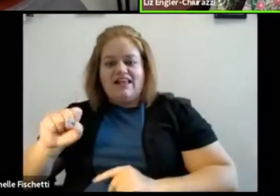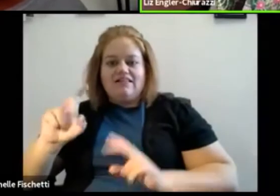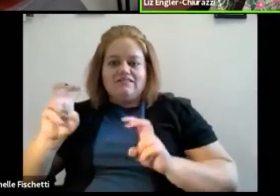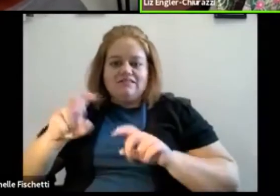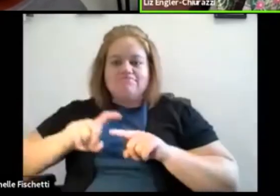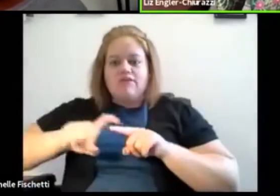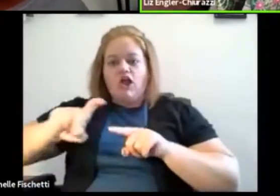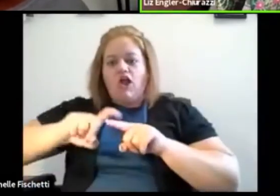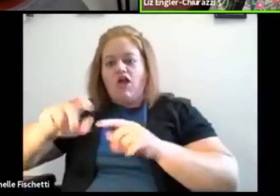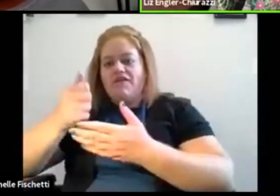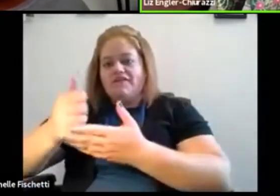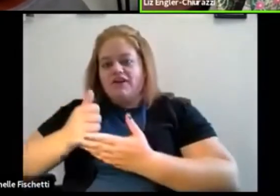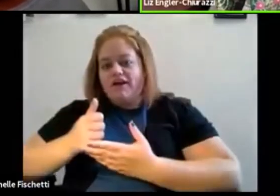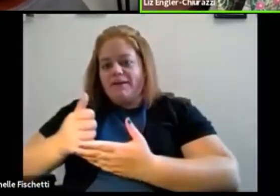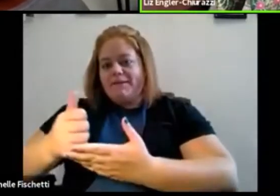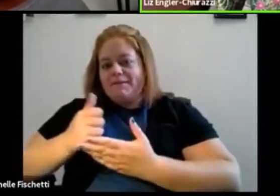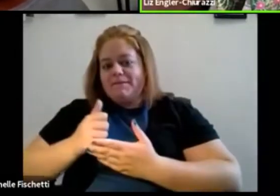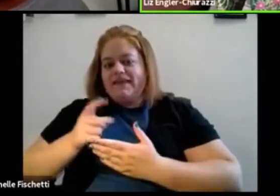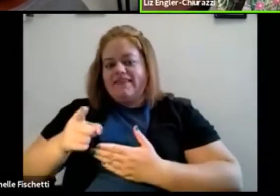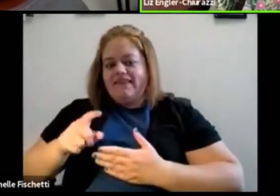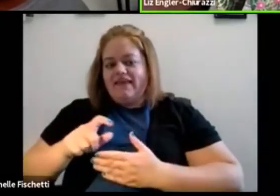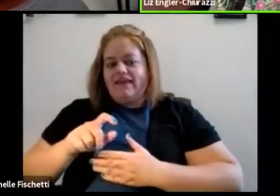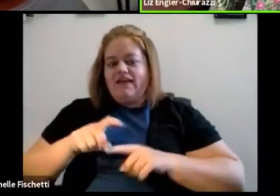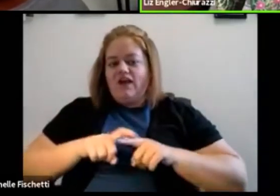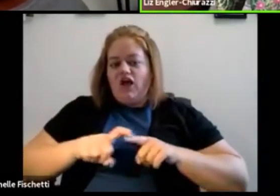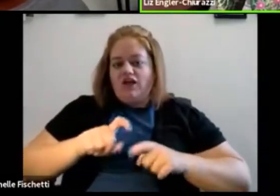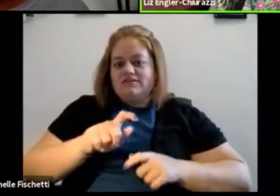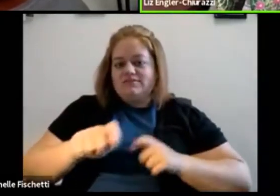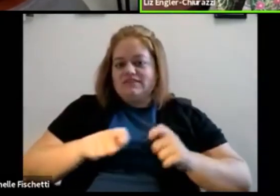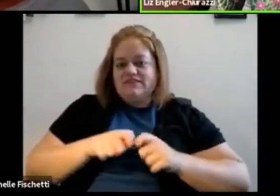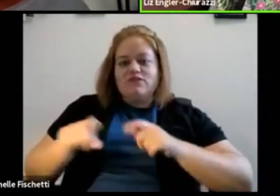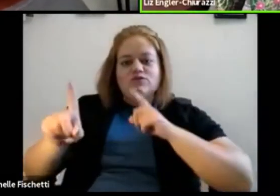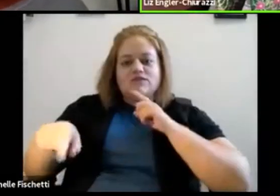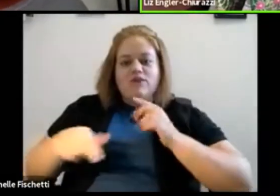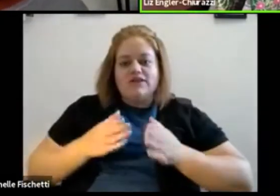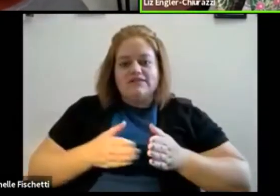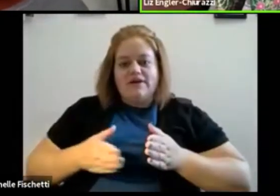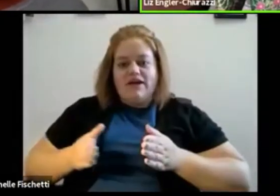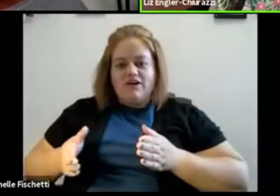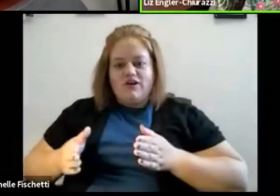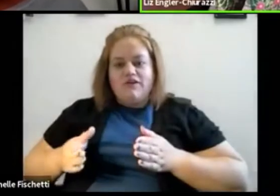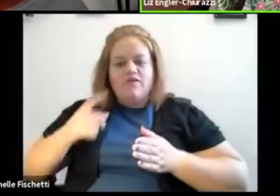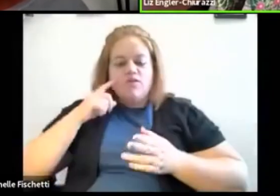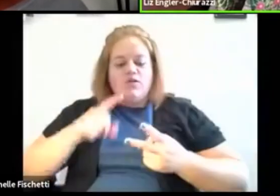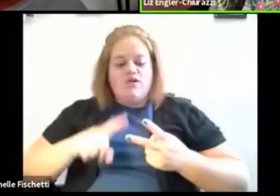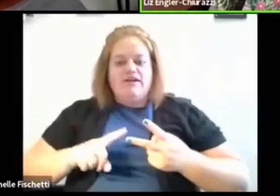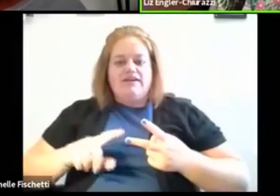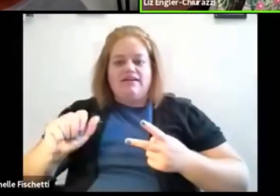very specific response pattern is the adaptive immune system and that system